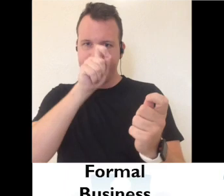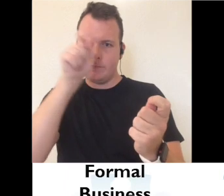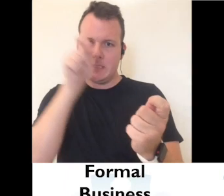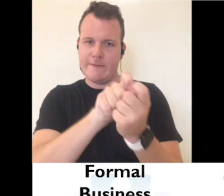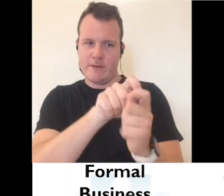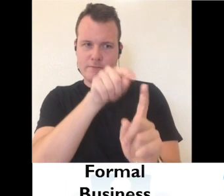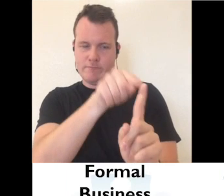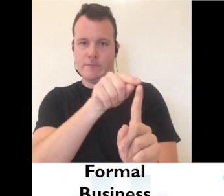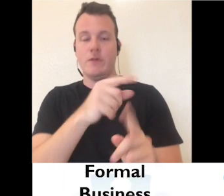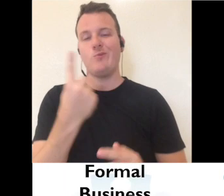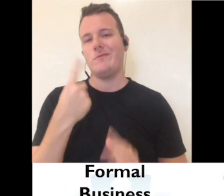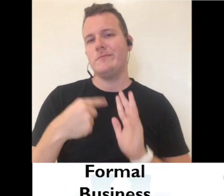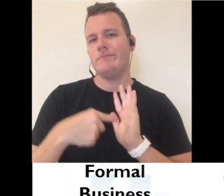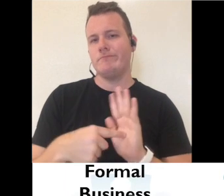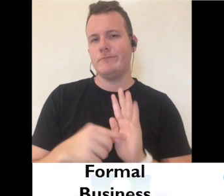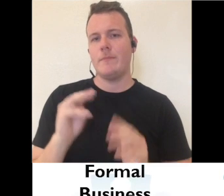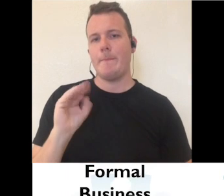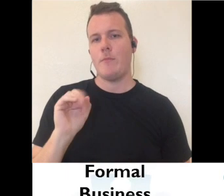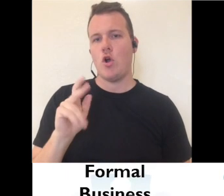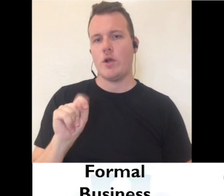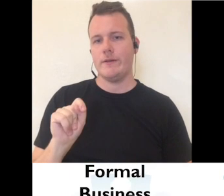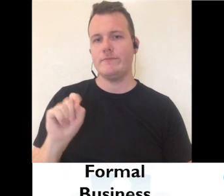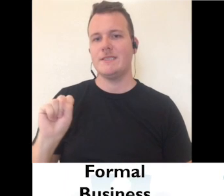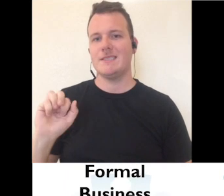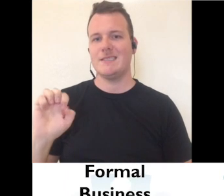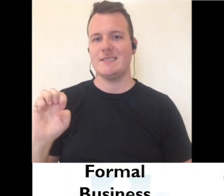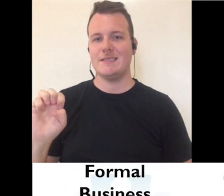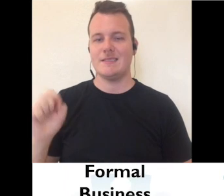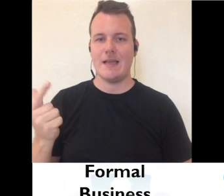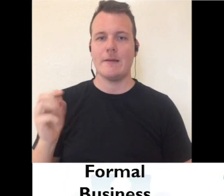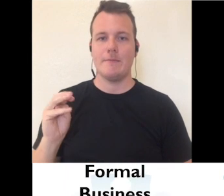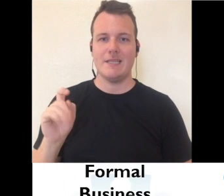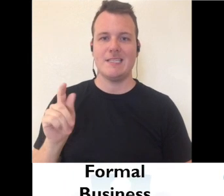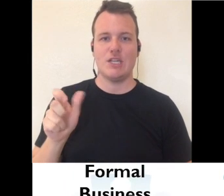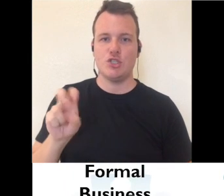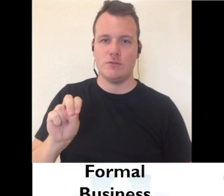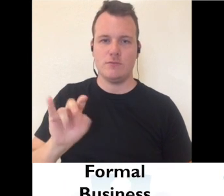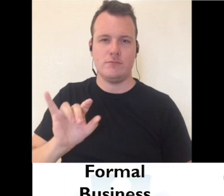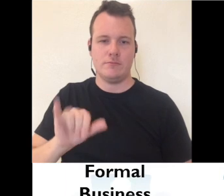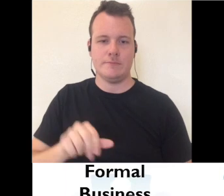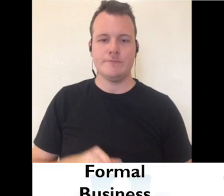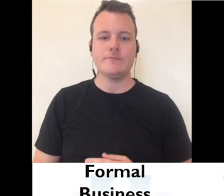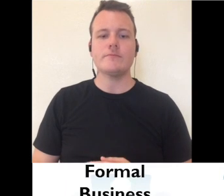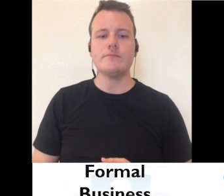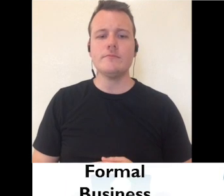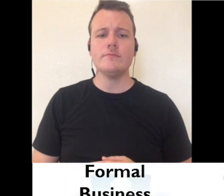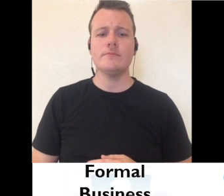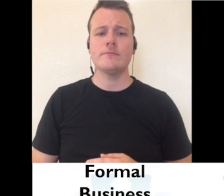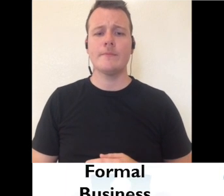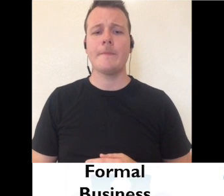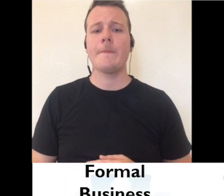market segmentation would be. And what a scribe can- contemporary services and